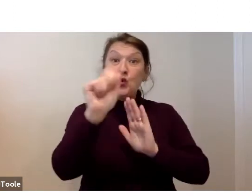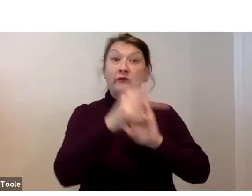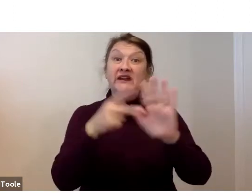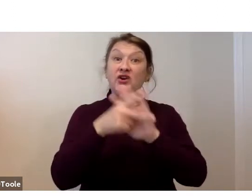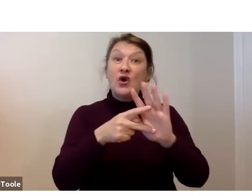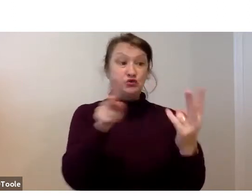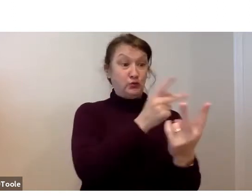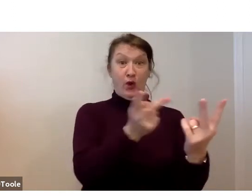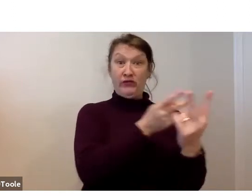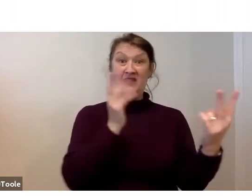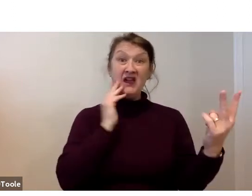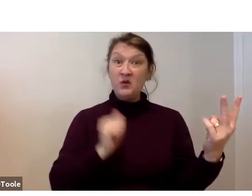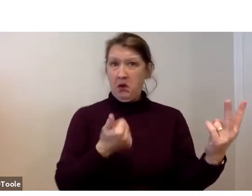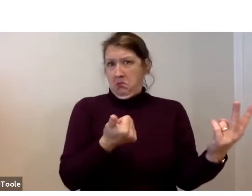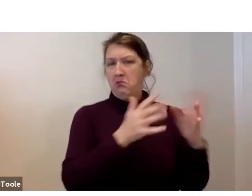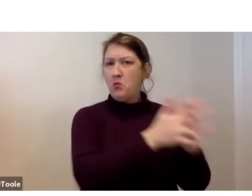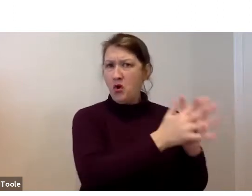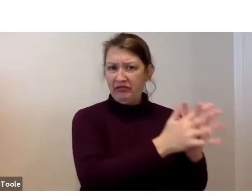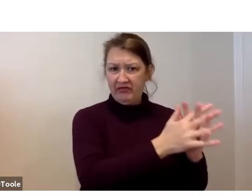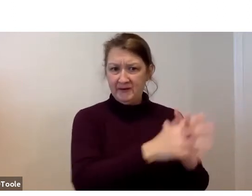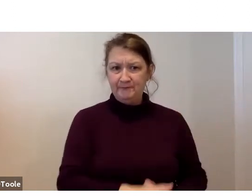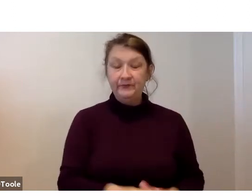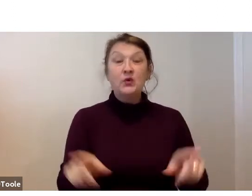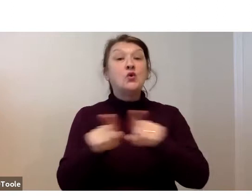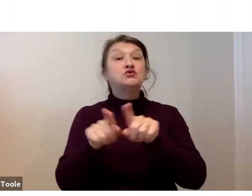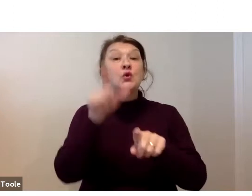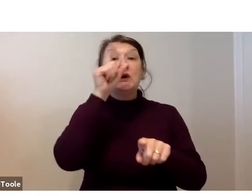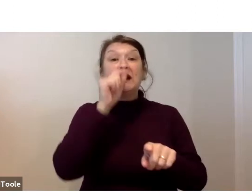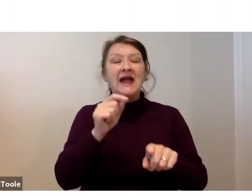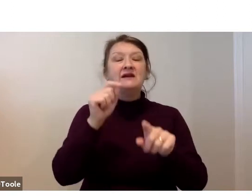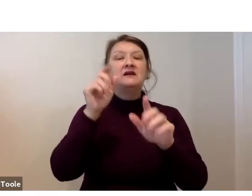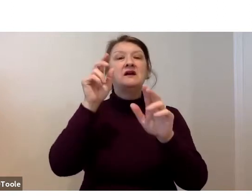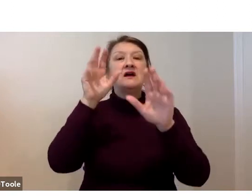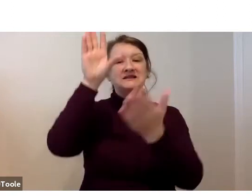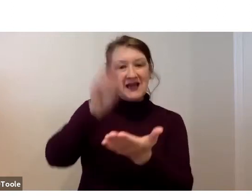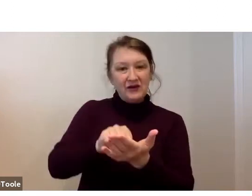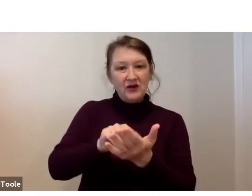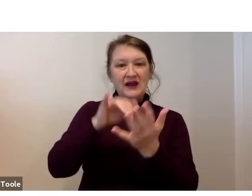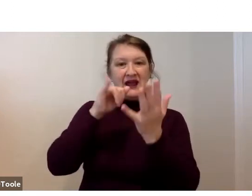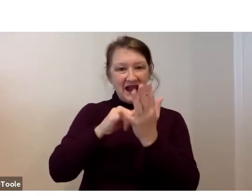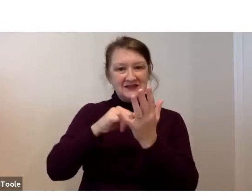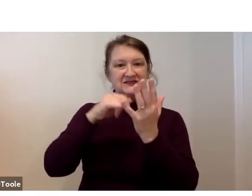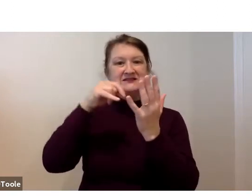You can also download the STR file, which is the official captioning